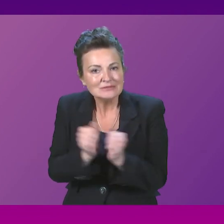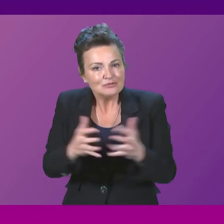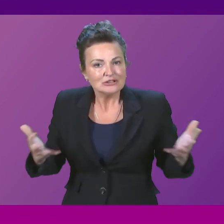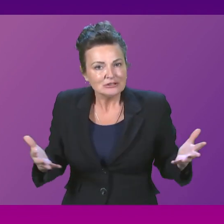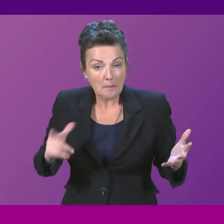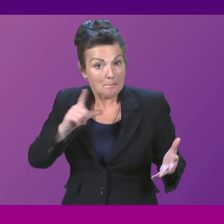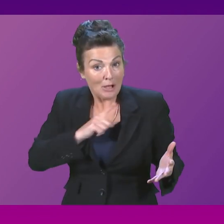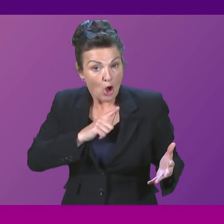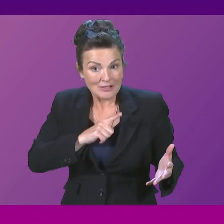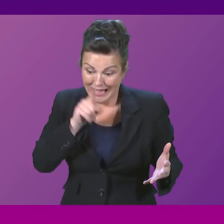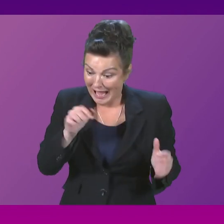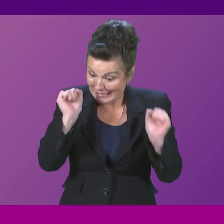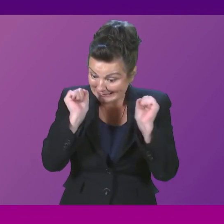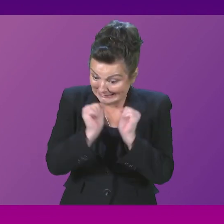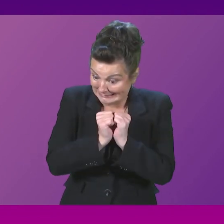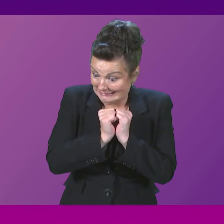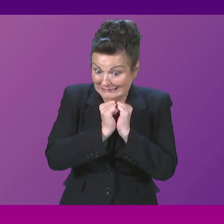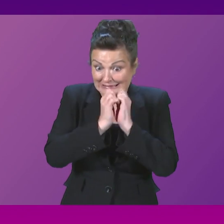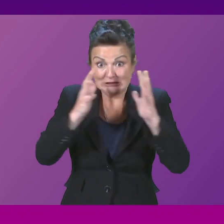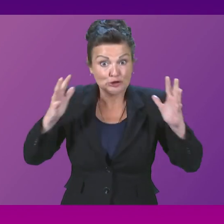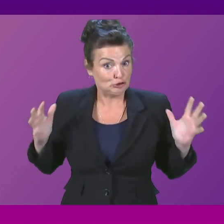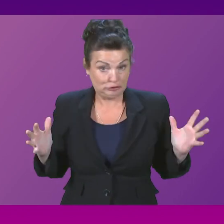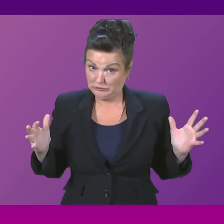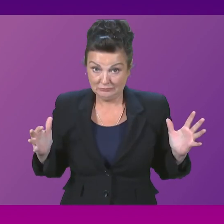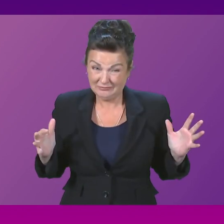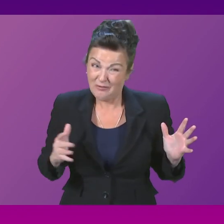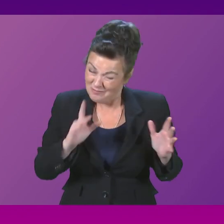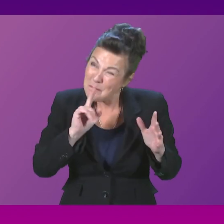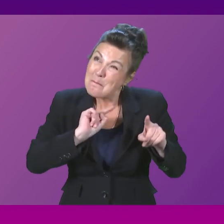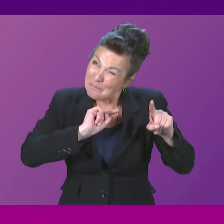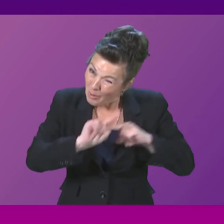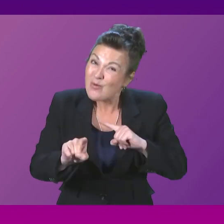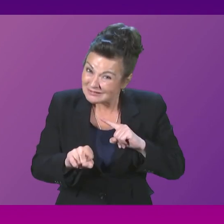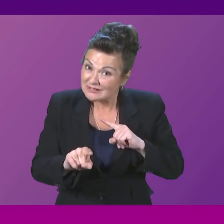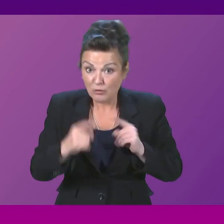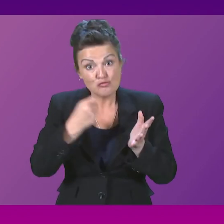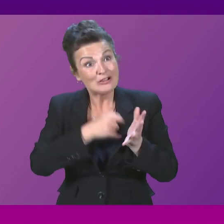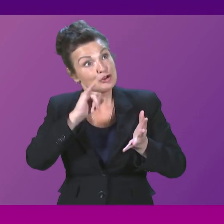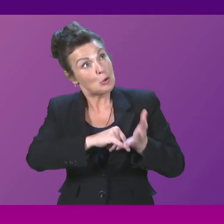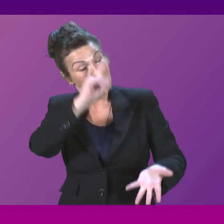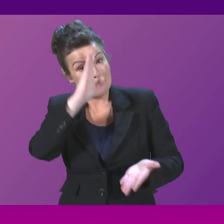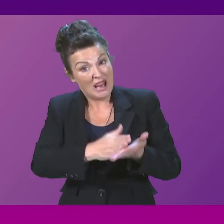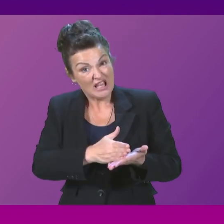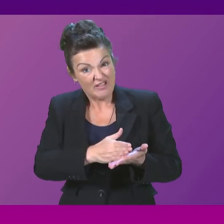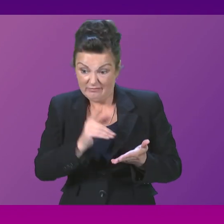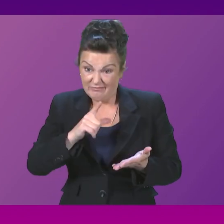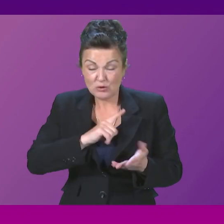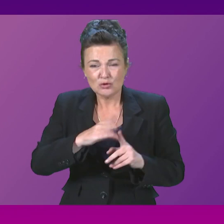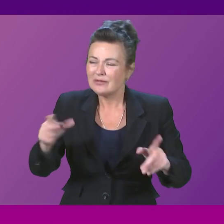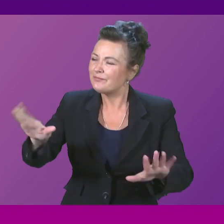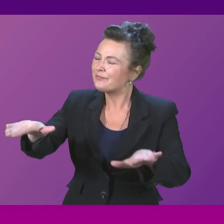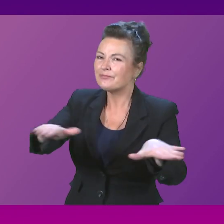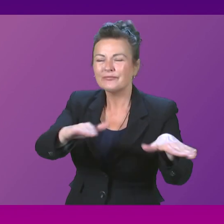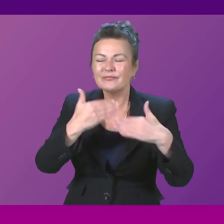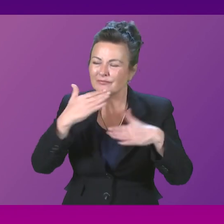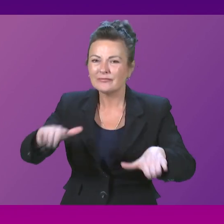because I disagree with much of what Rishi Sunak stands for as a Conservative.